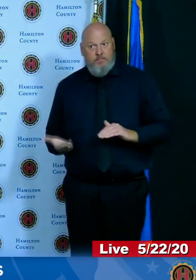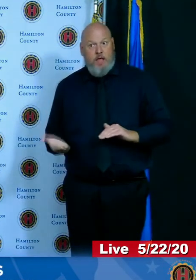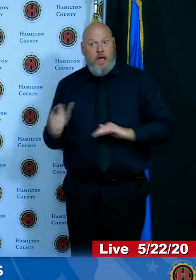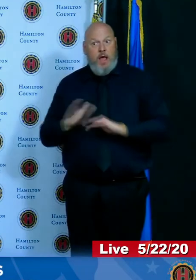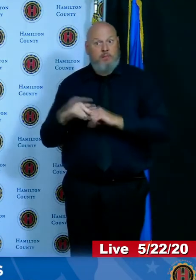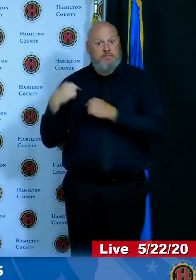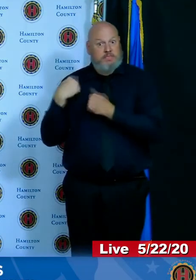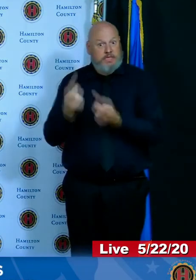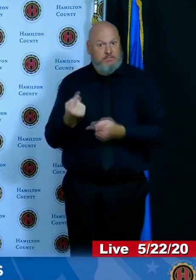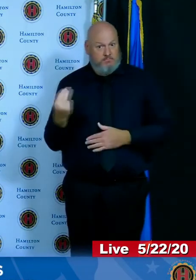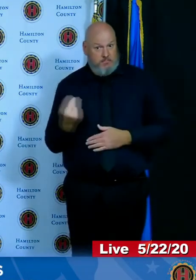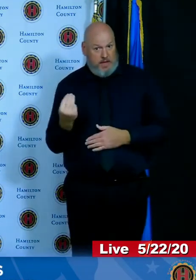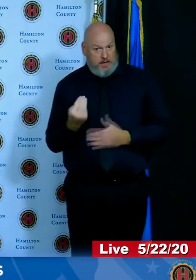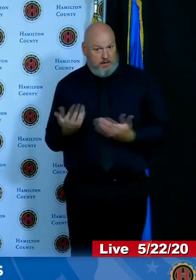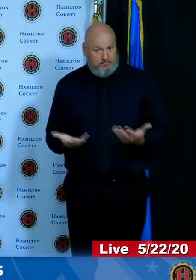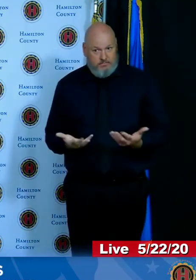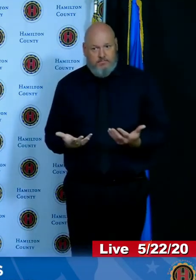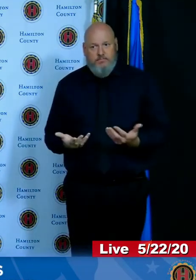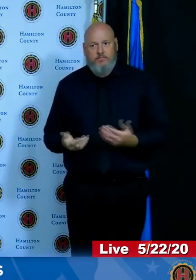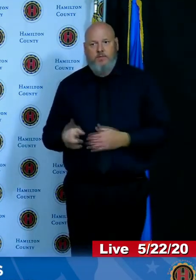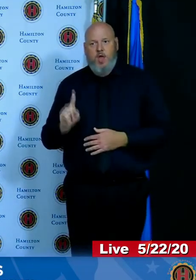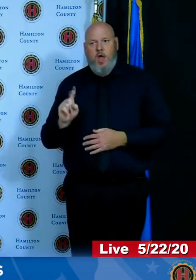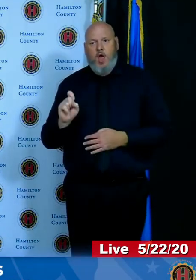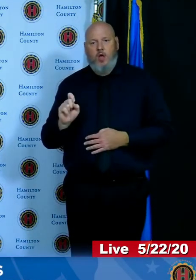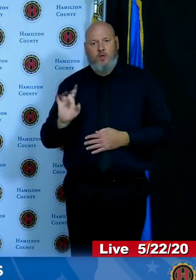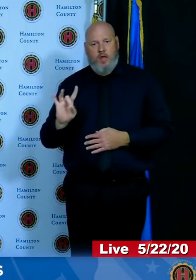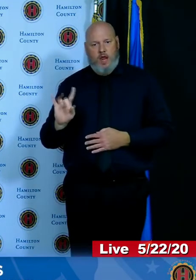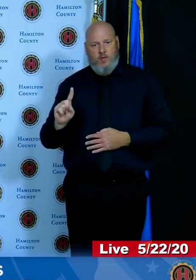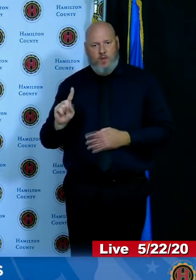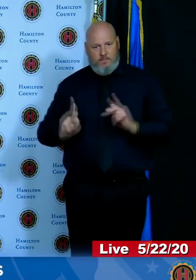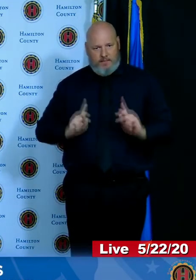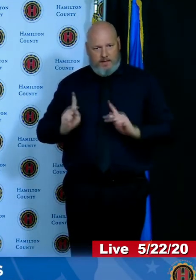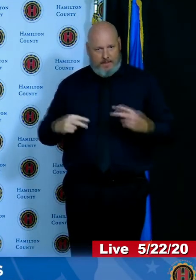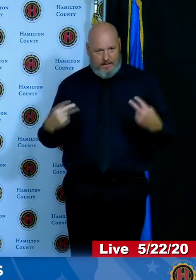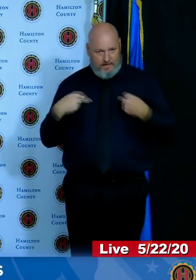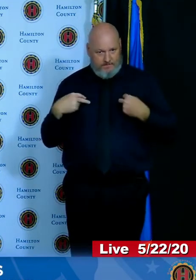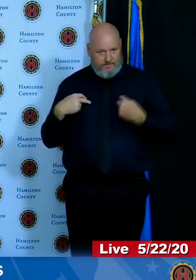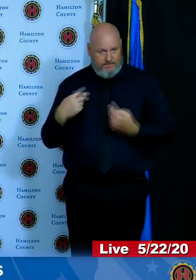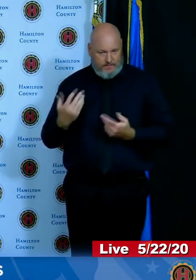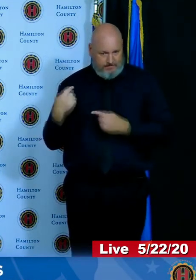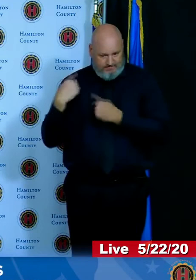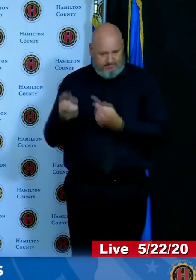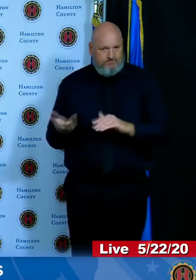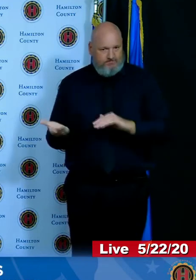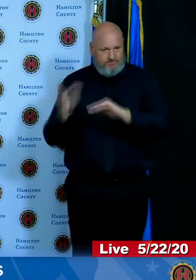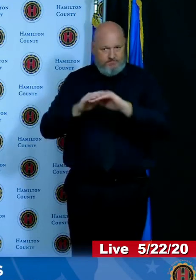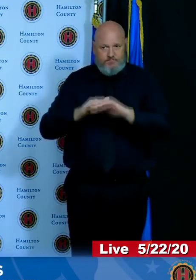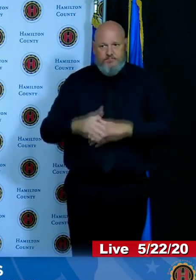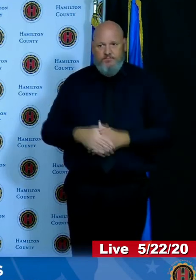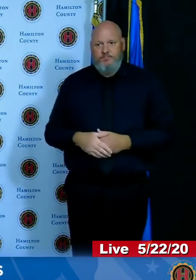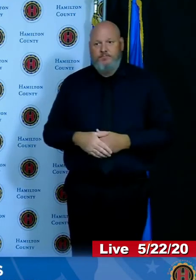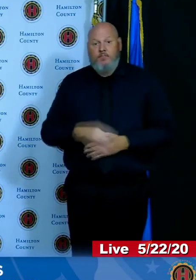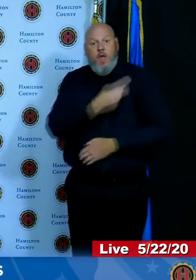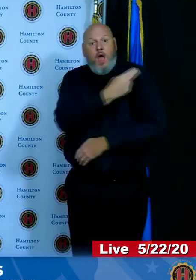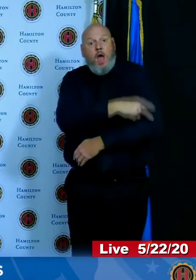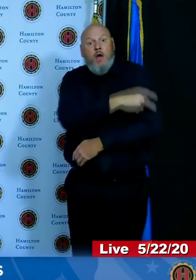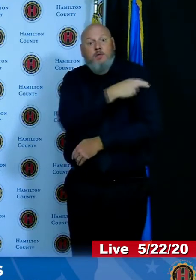is 181 we have four hundred and twenty six individuals hospitalized that